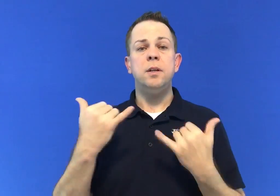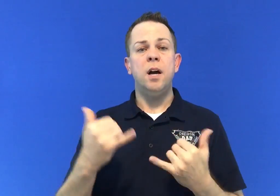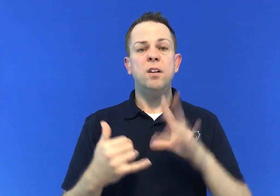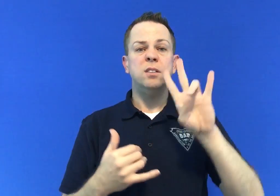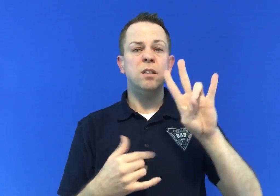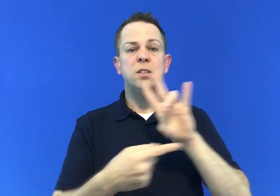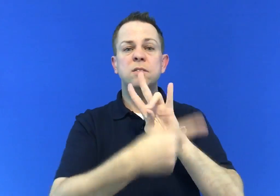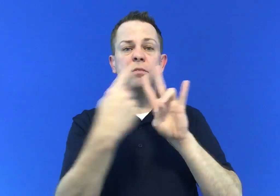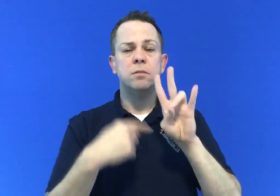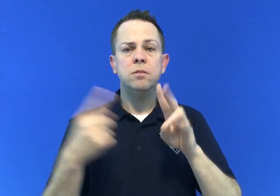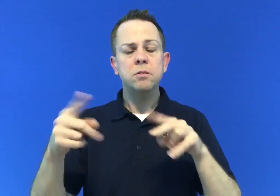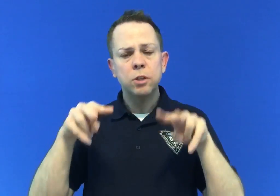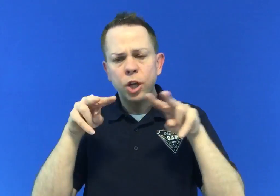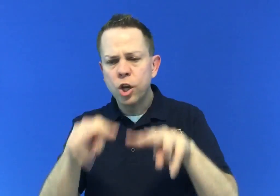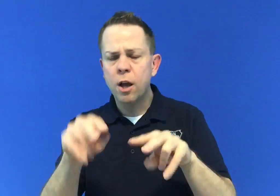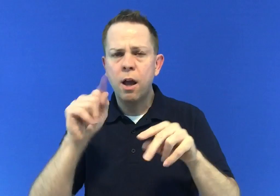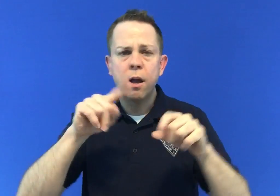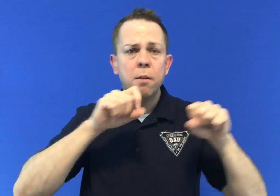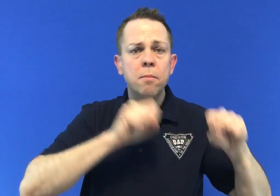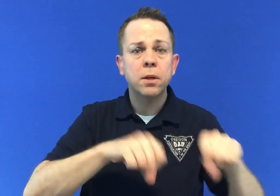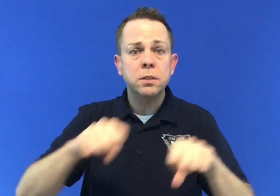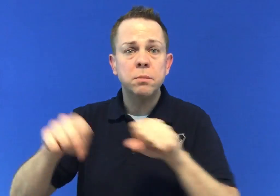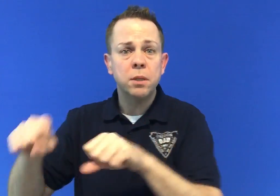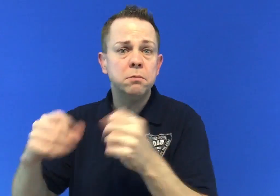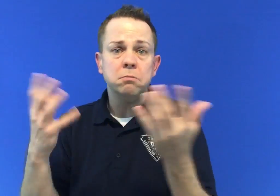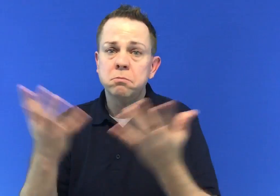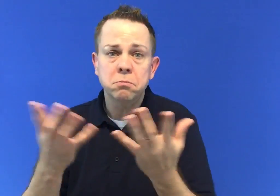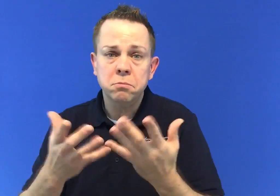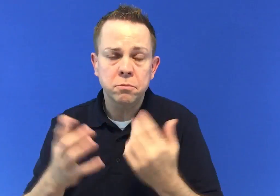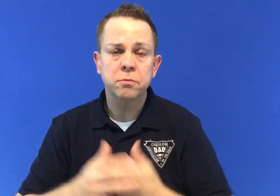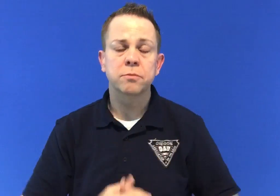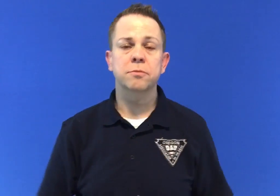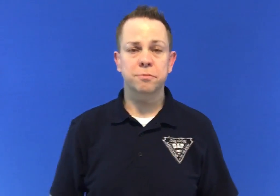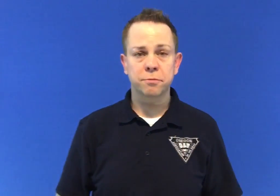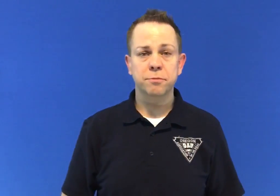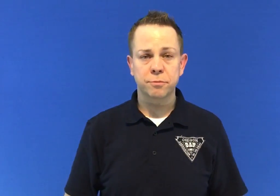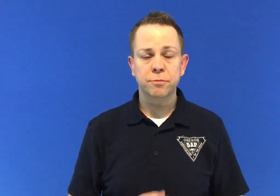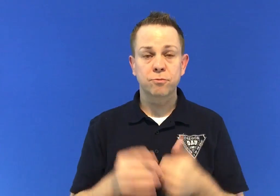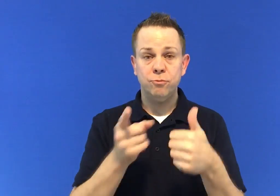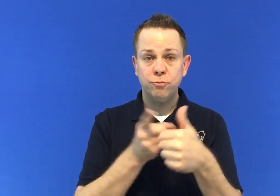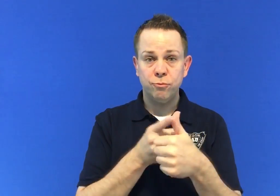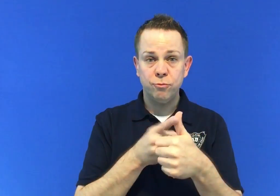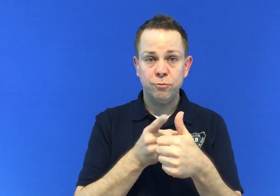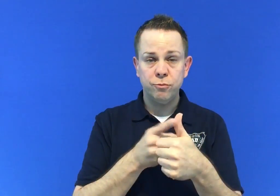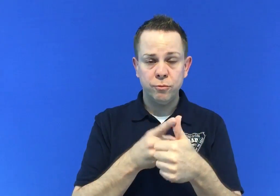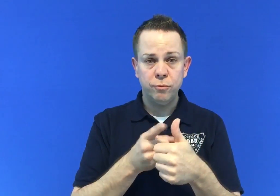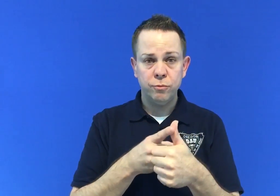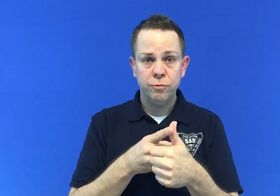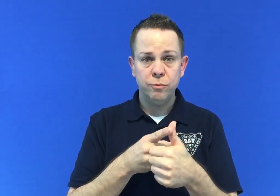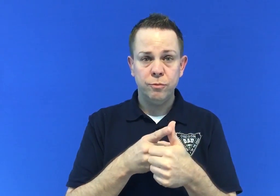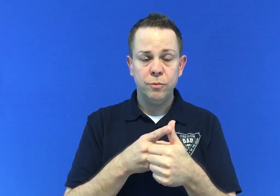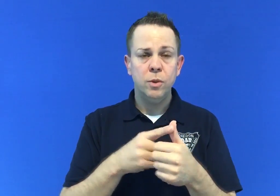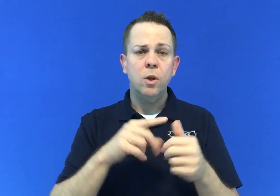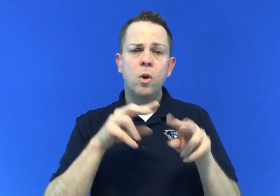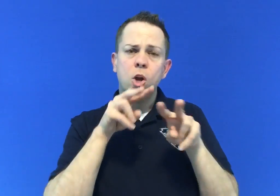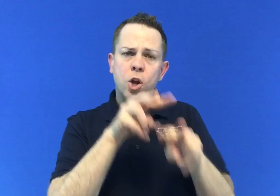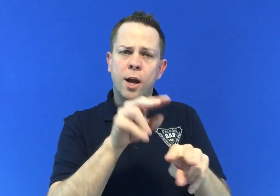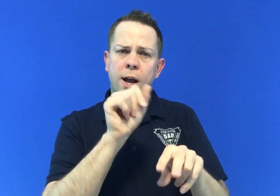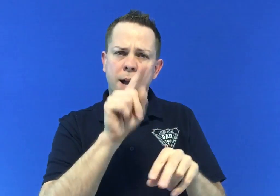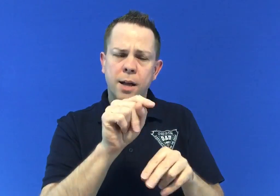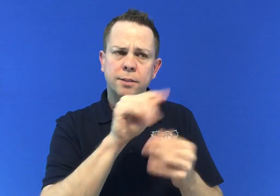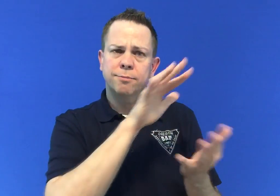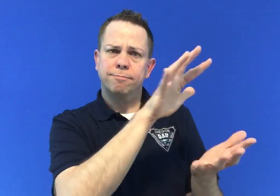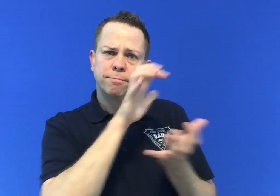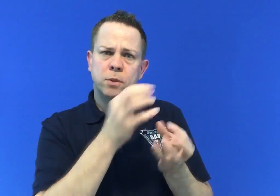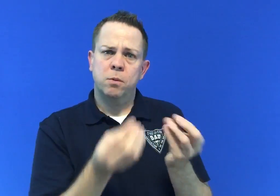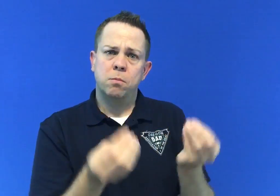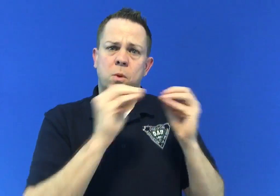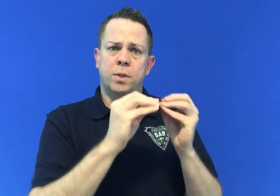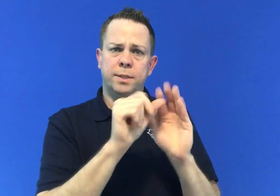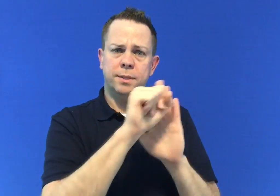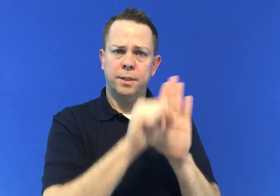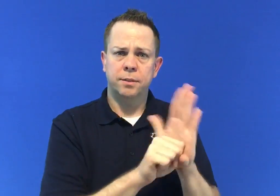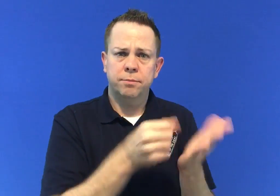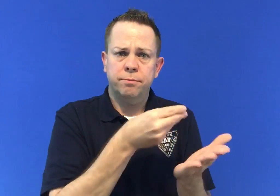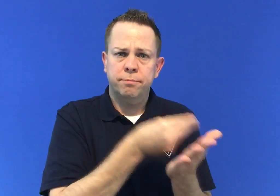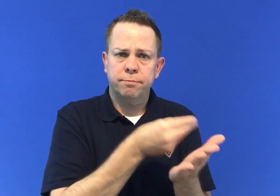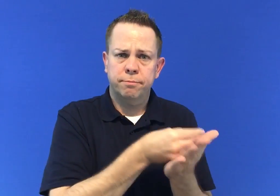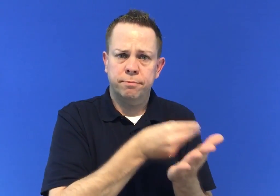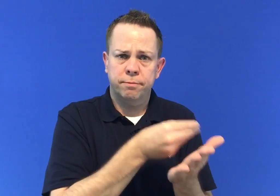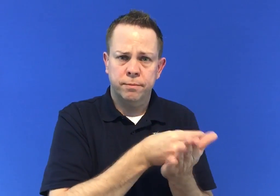The seven possible bills are: 1) Looking at increased state funding